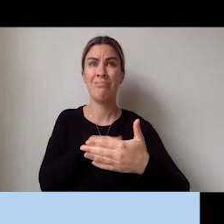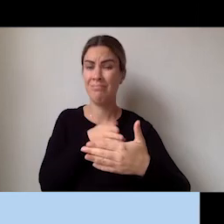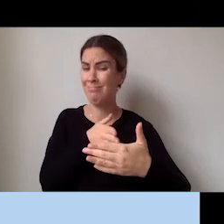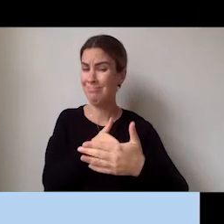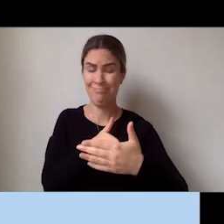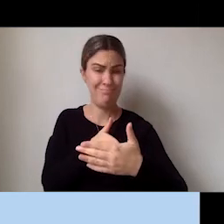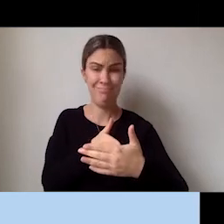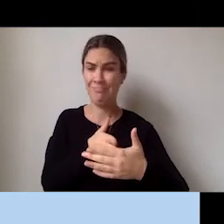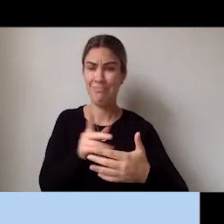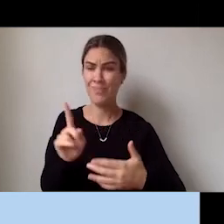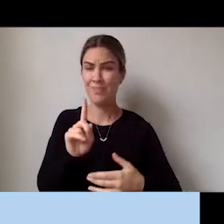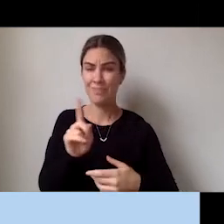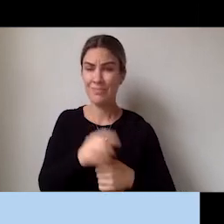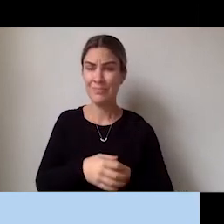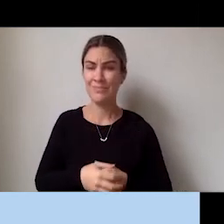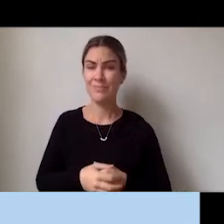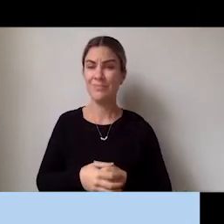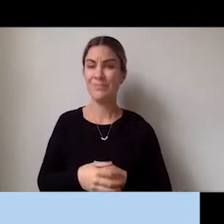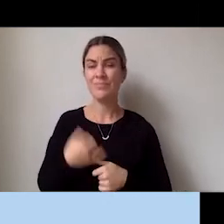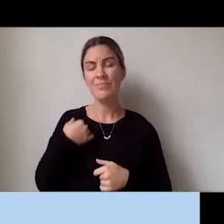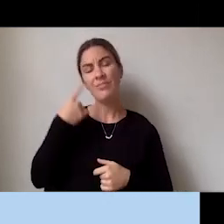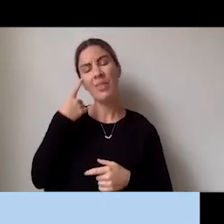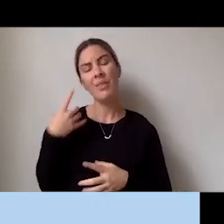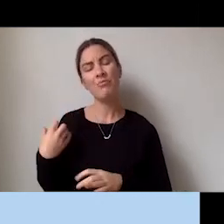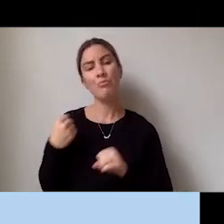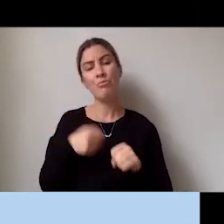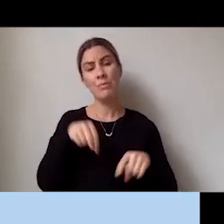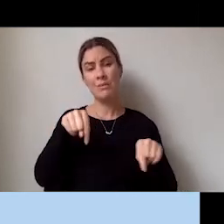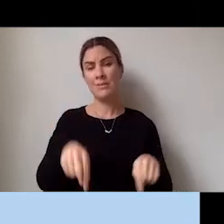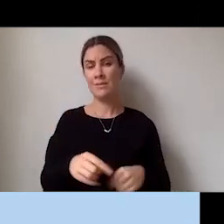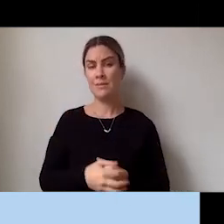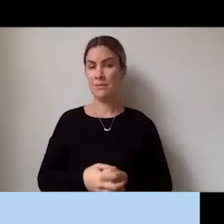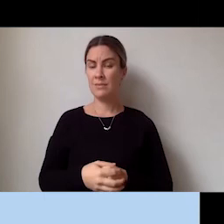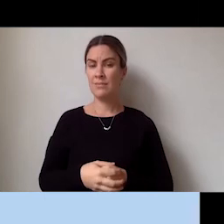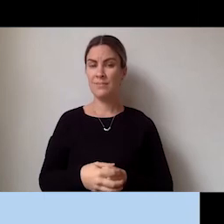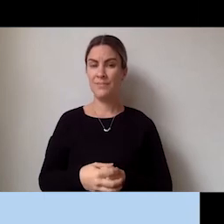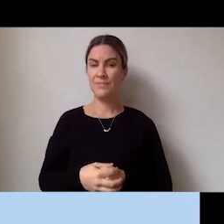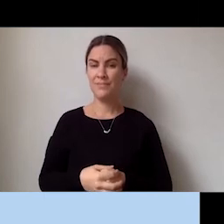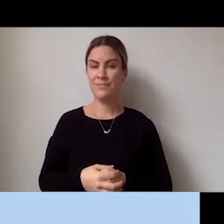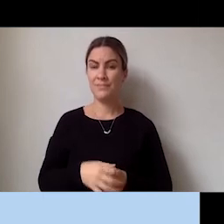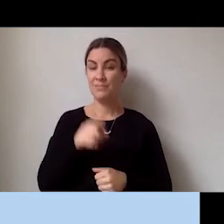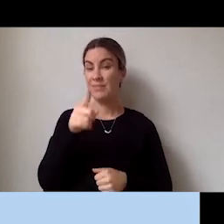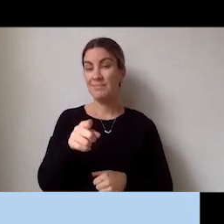to bring to this is thinking about if we know what's going to work in